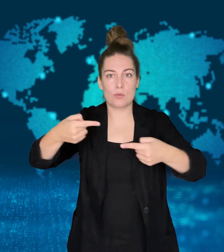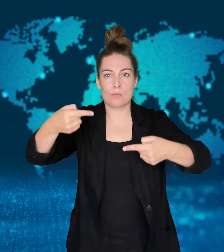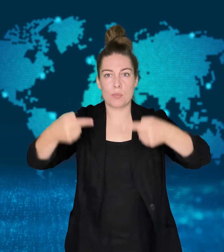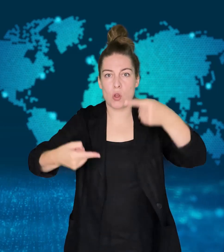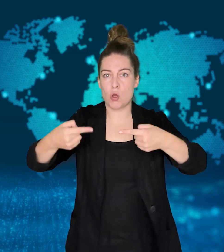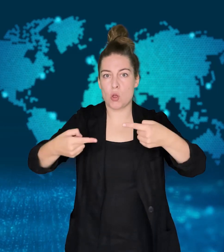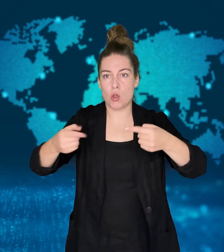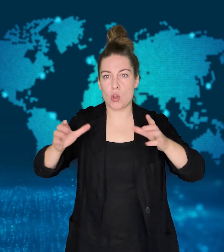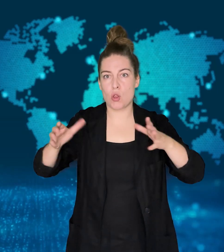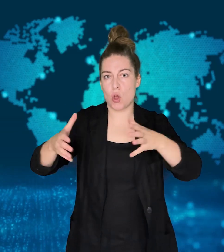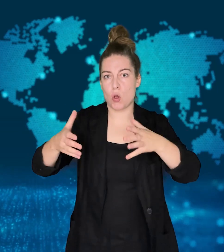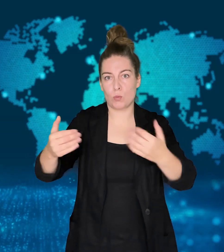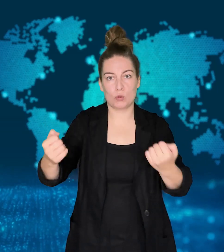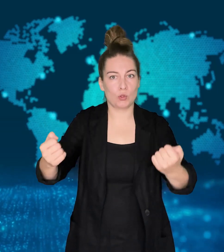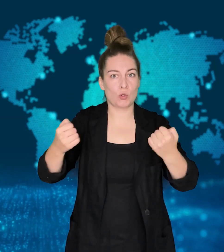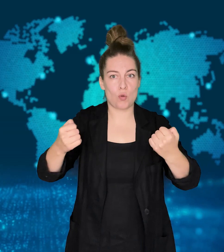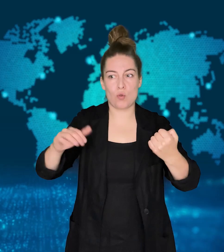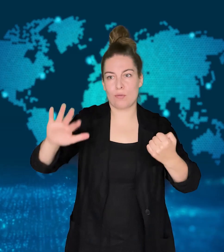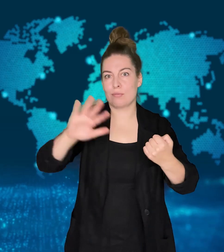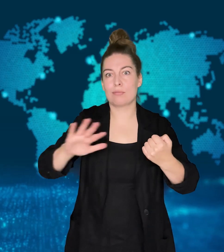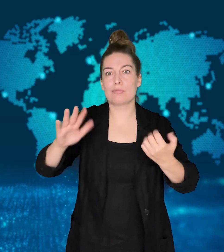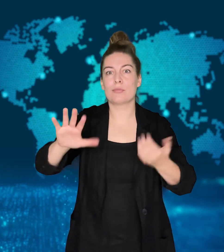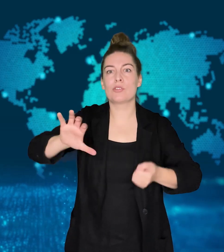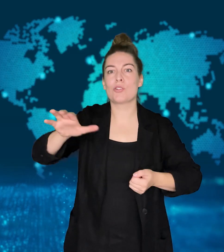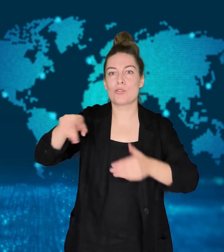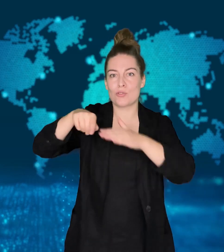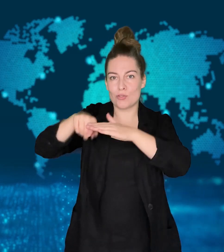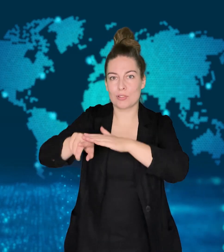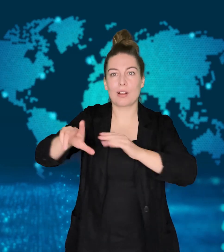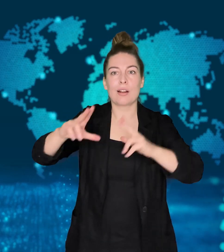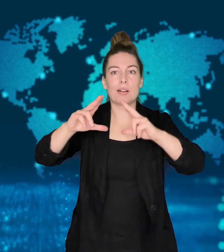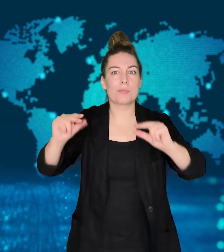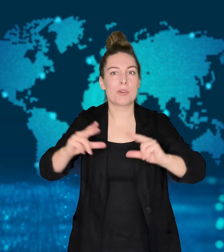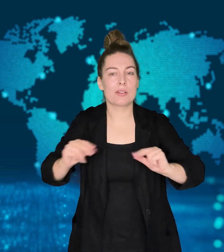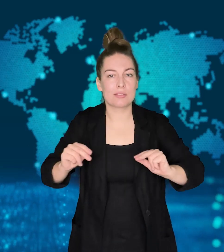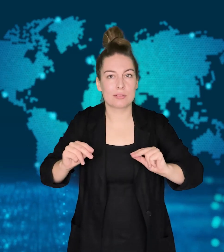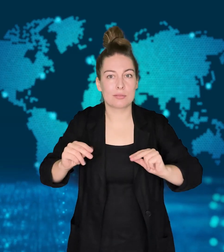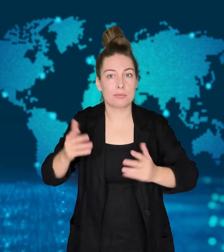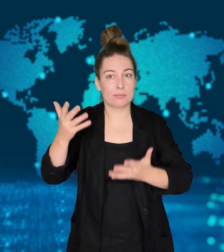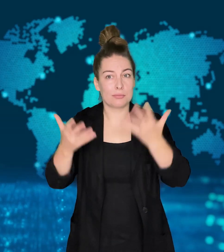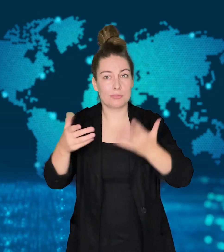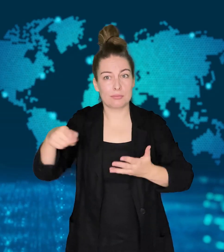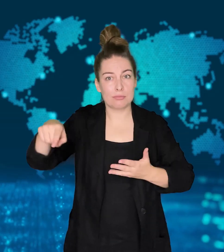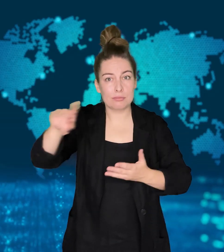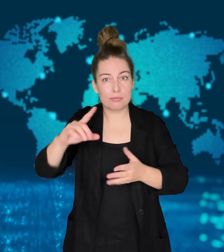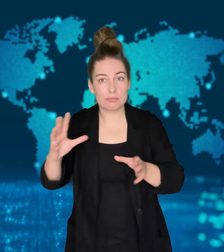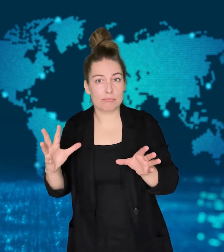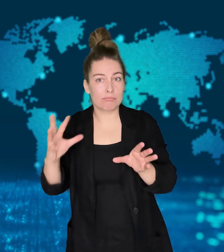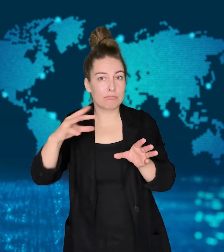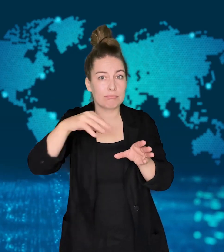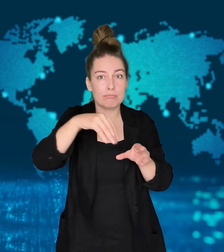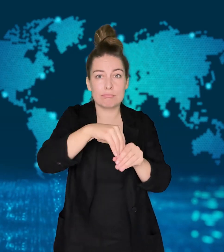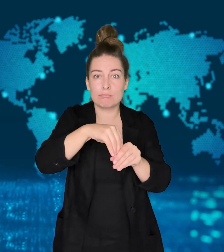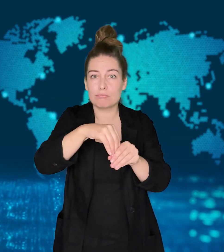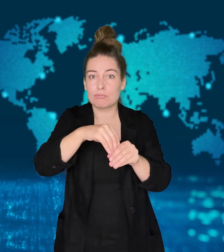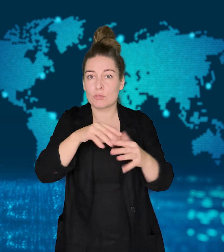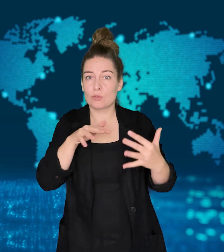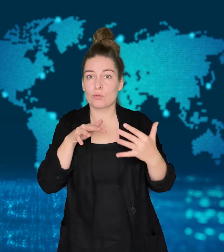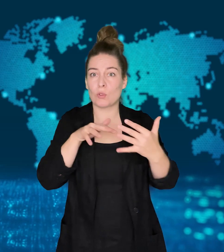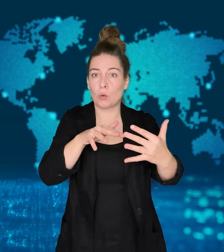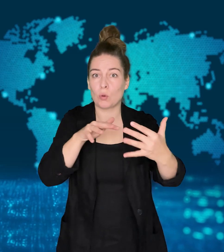Hezbollah represents a powerful military and political group in Lebanon.